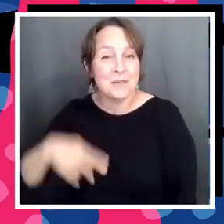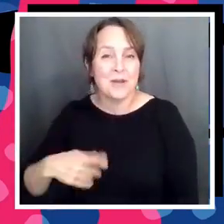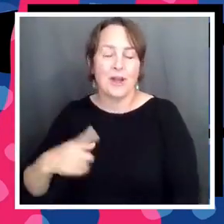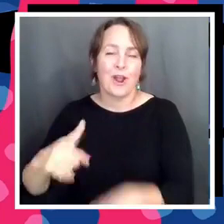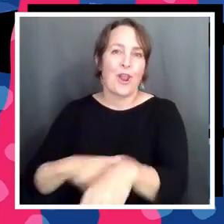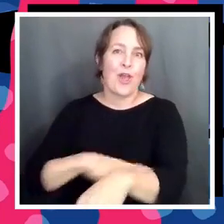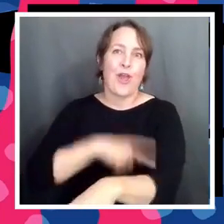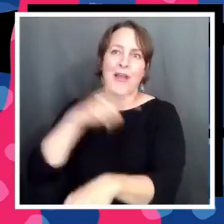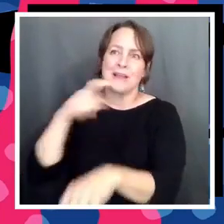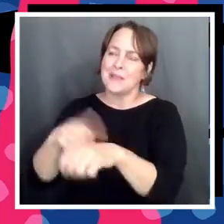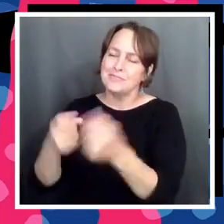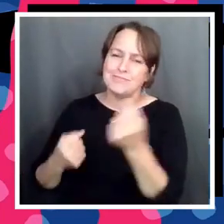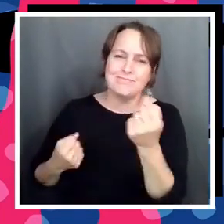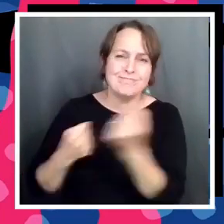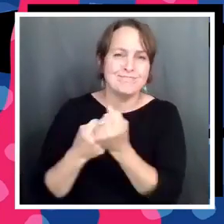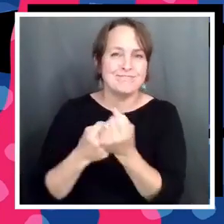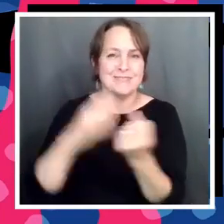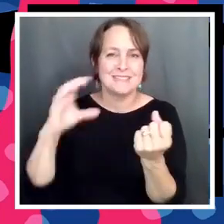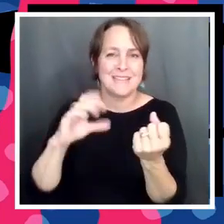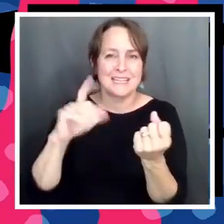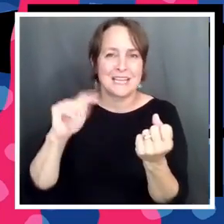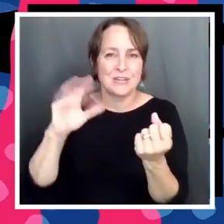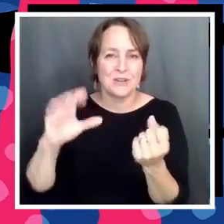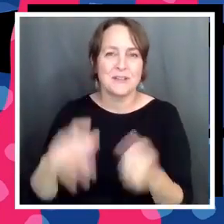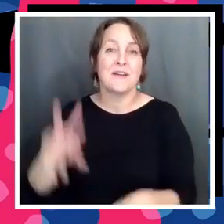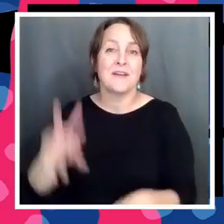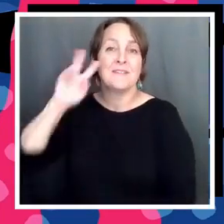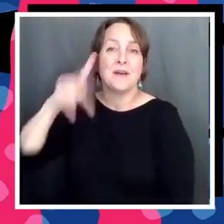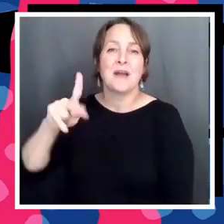THE FIRST WOMAN VICE PRESIDENT,